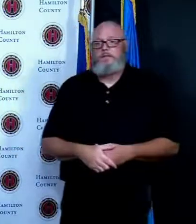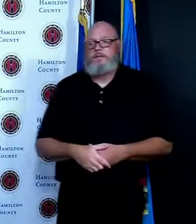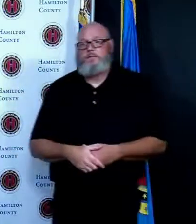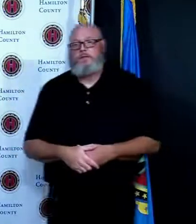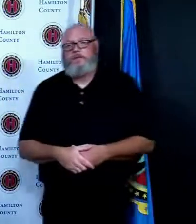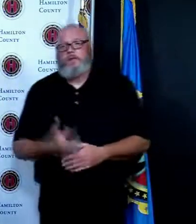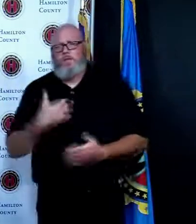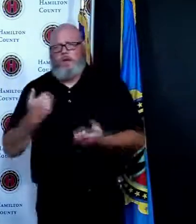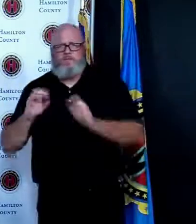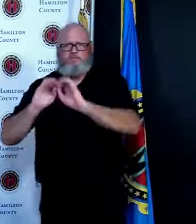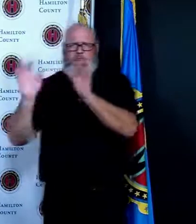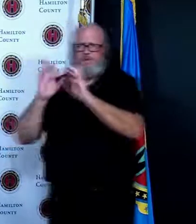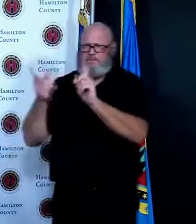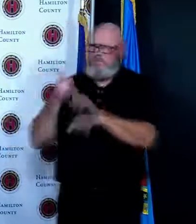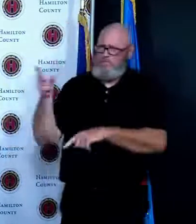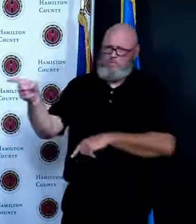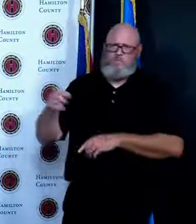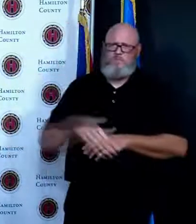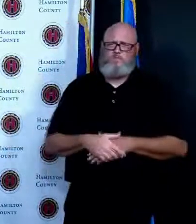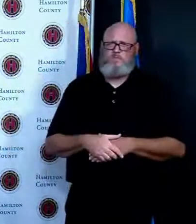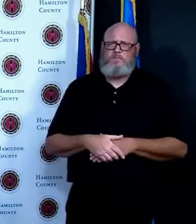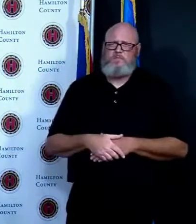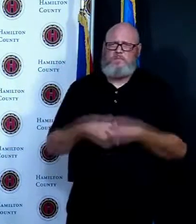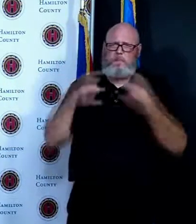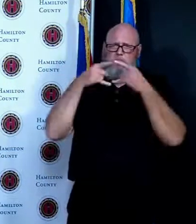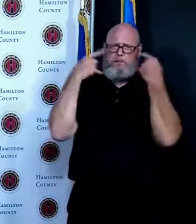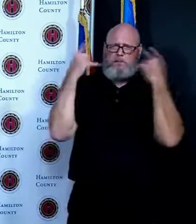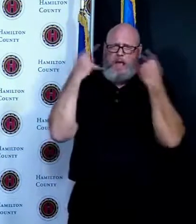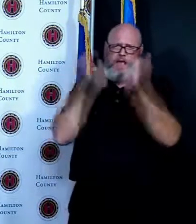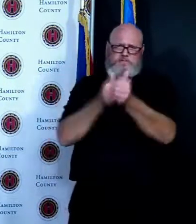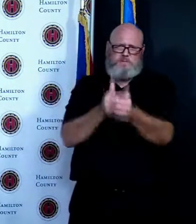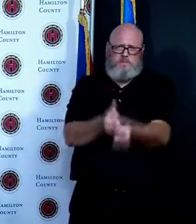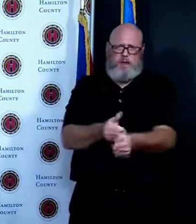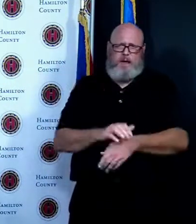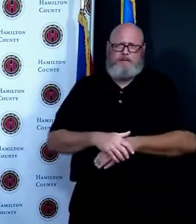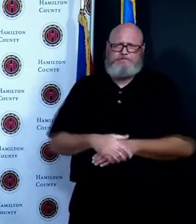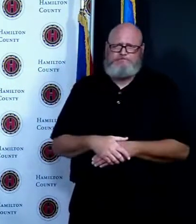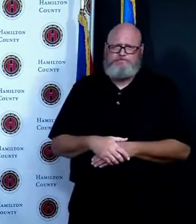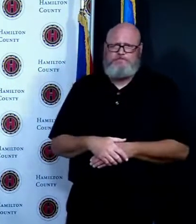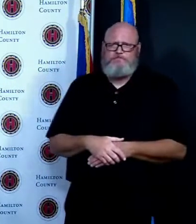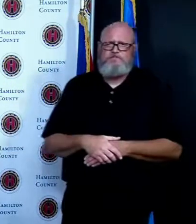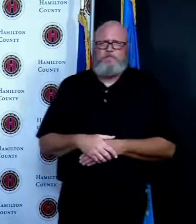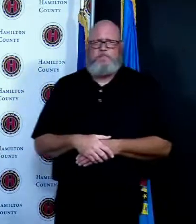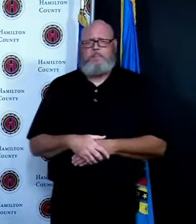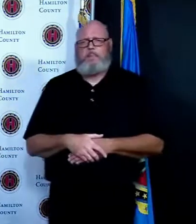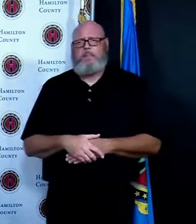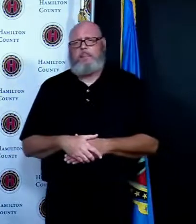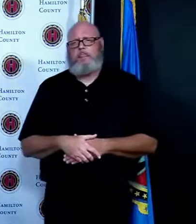on mask compliance I mean when you showed the chart earlier about our cases spiking you know we